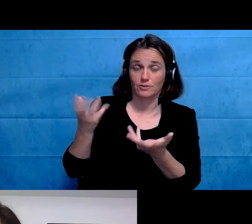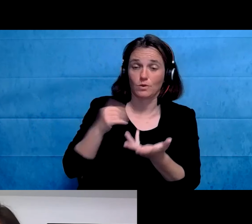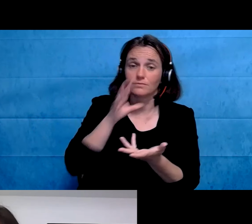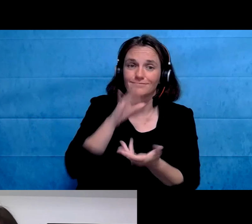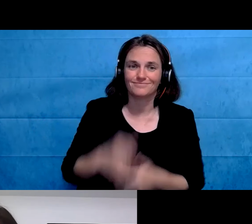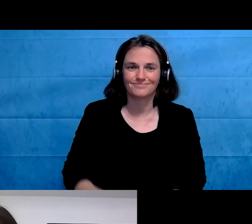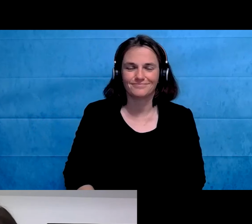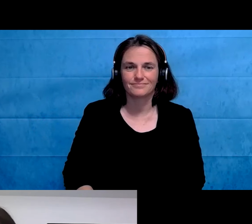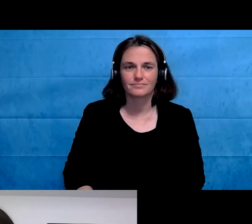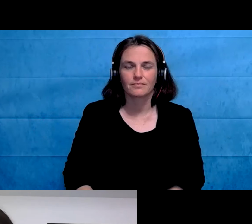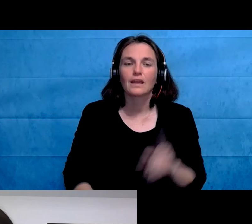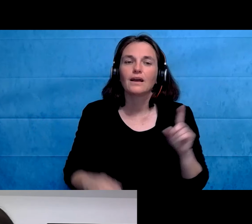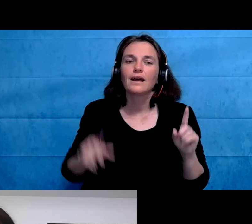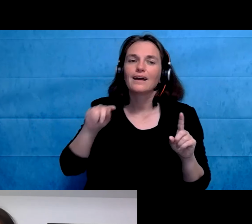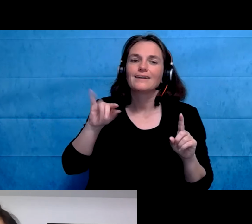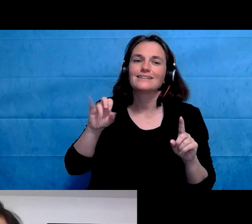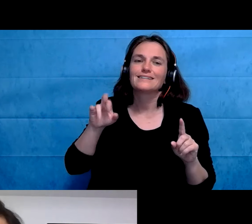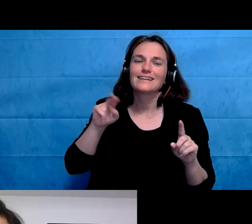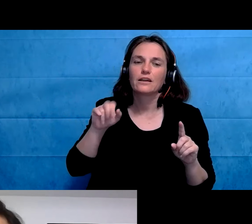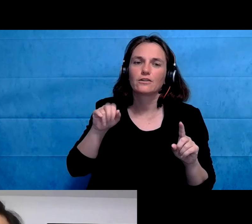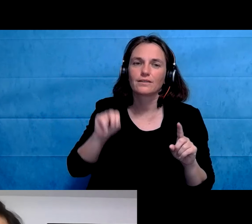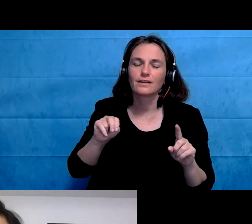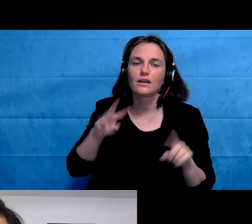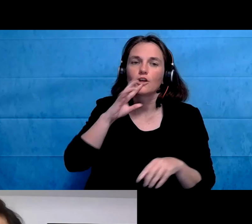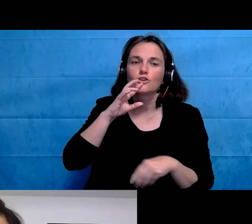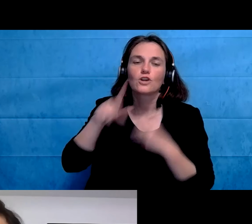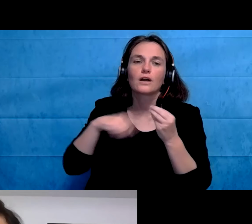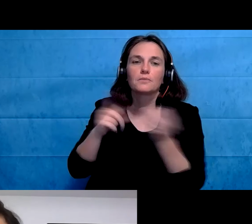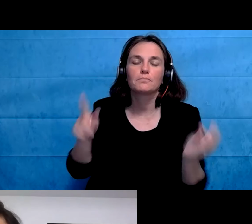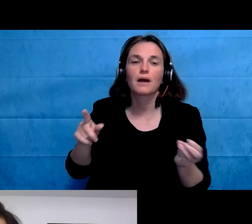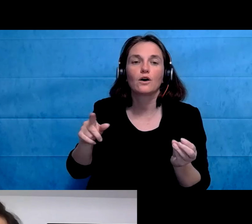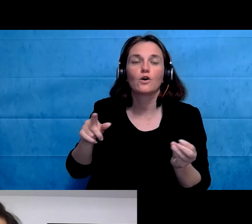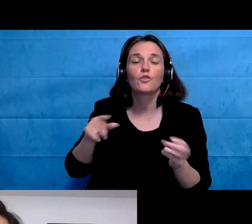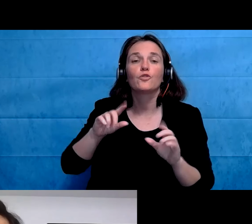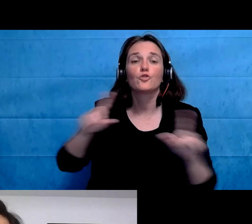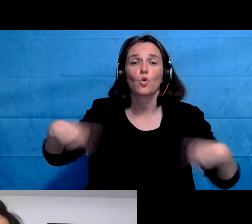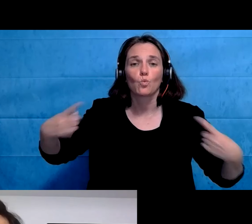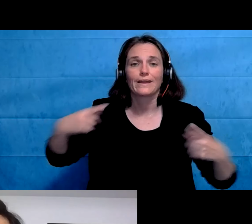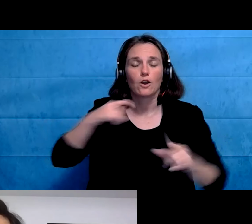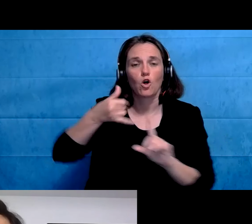about the wheel walkers with a seat. They're called a rollator. So some people will have a rollator